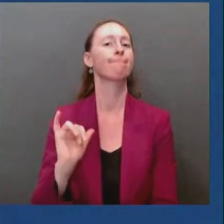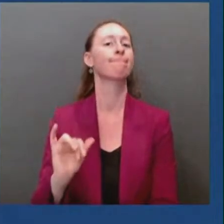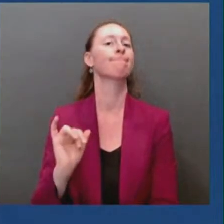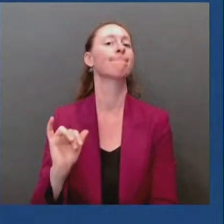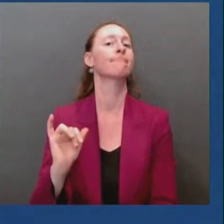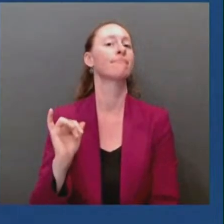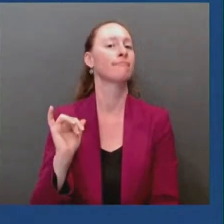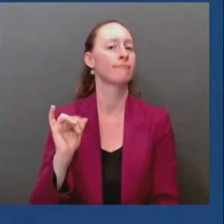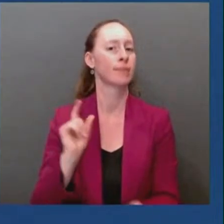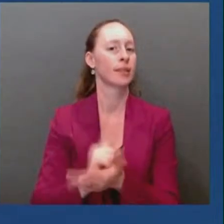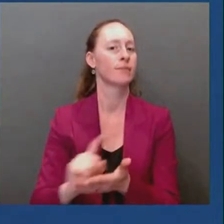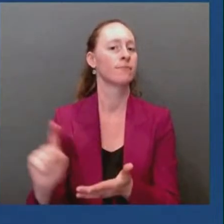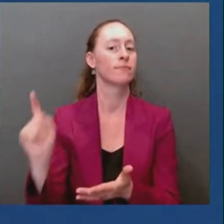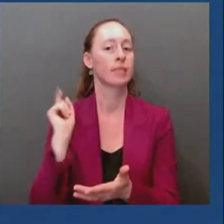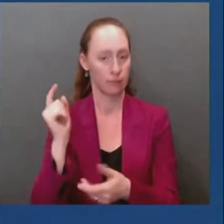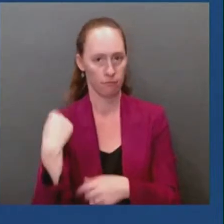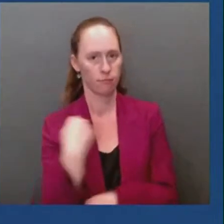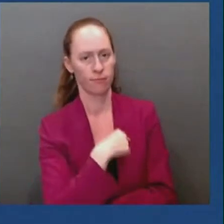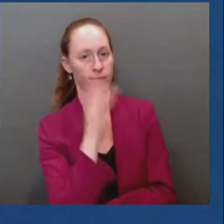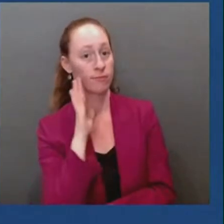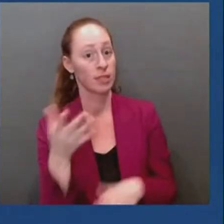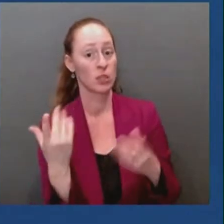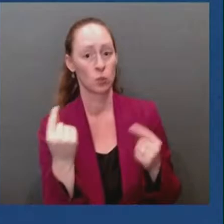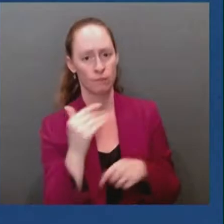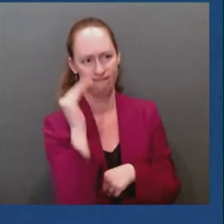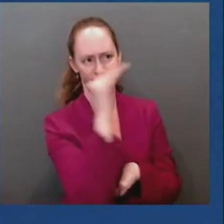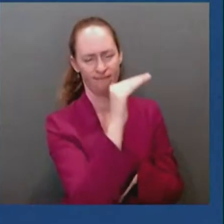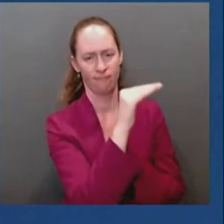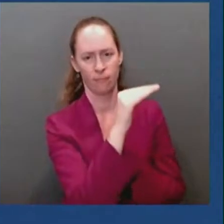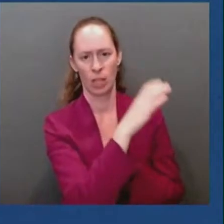LEARNED LAST WEEK THAT THE MINISTRATION IS RE-UPPING THE